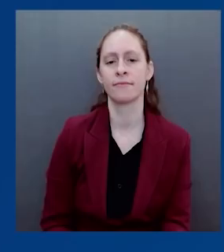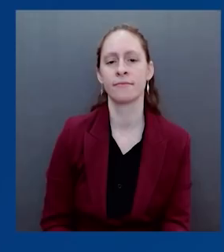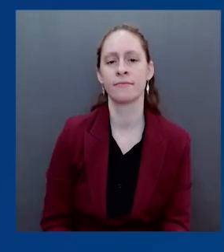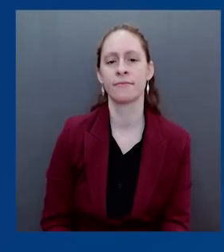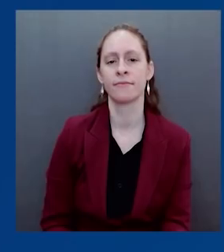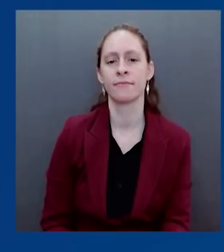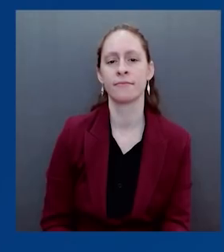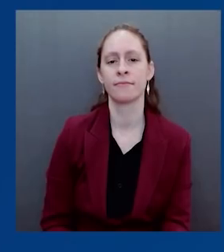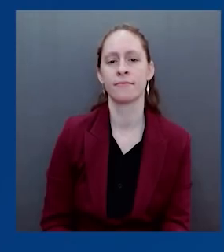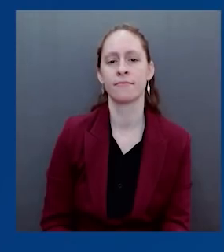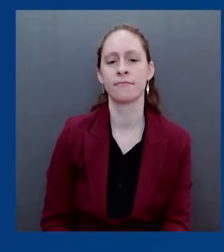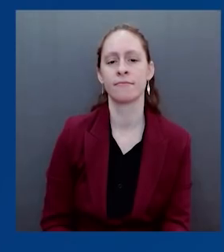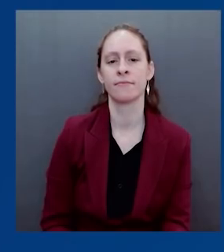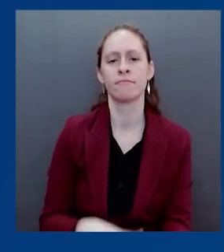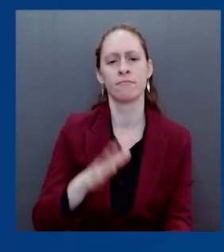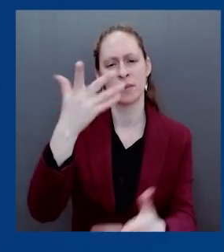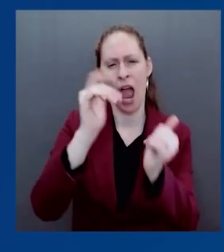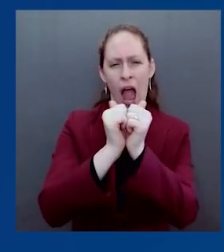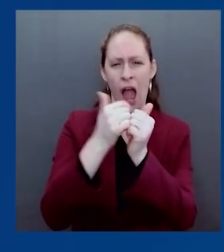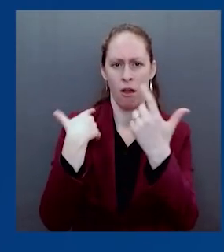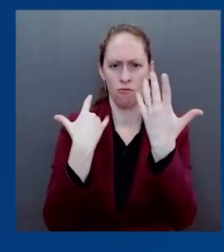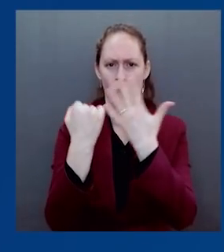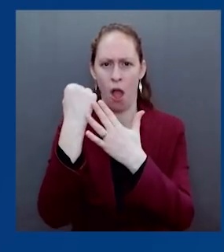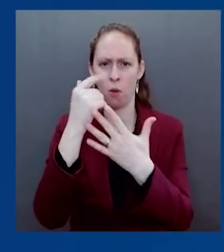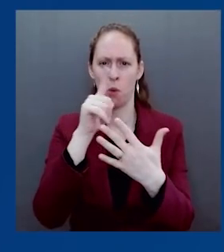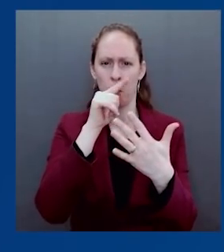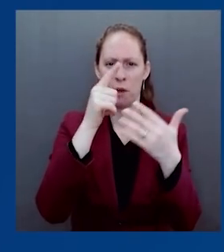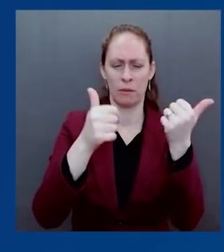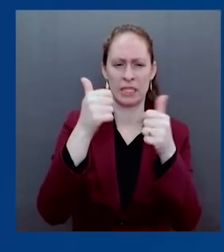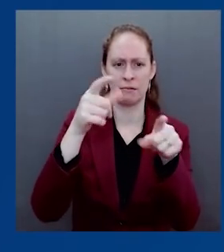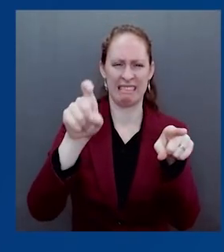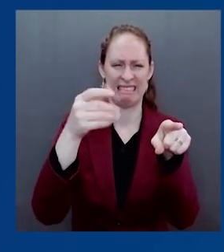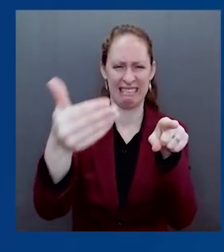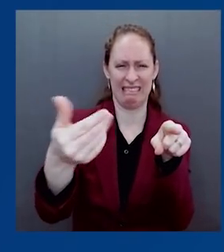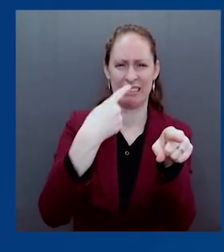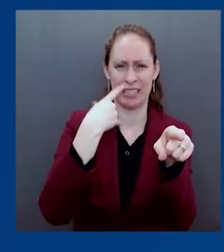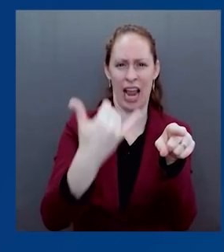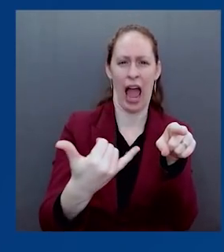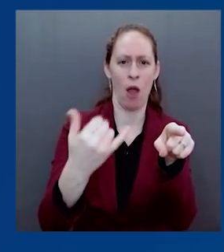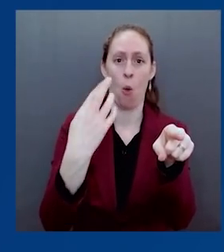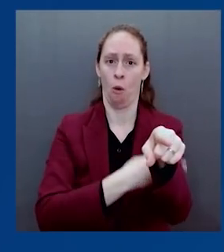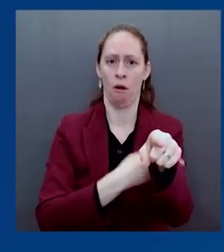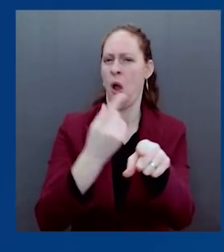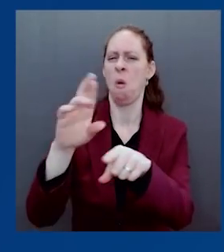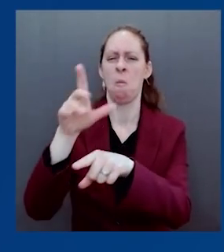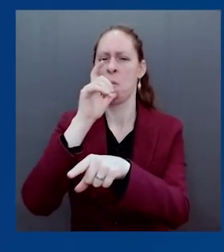Now, I know this slide has a lot of words on it. You can easily access this, if you want to focus on it,